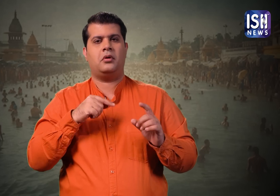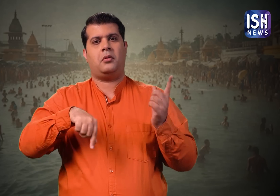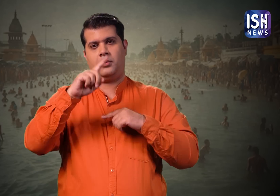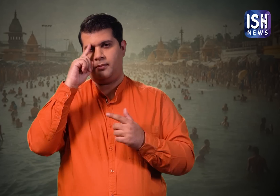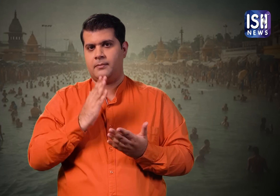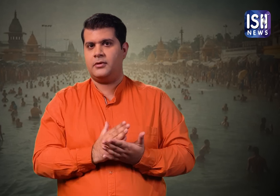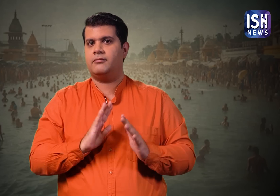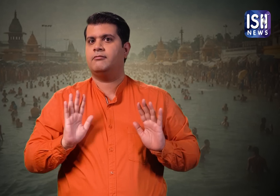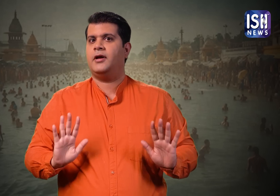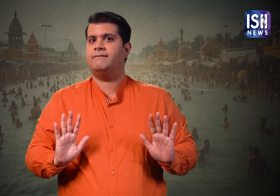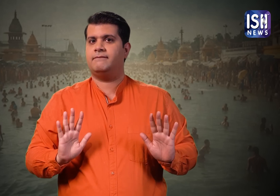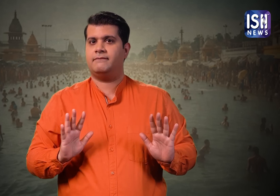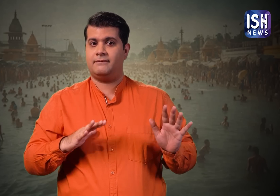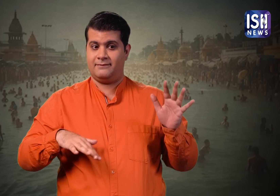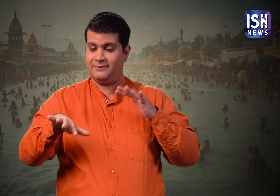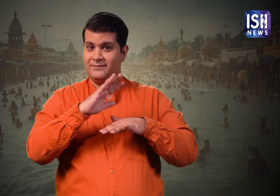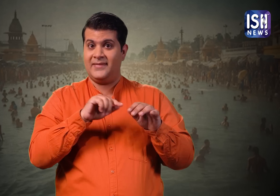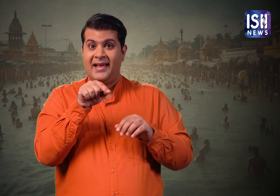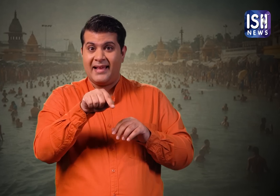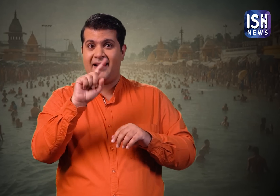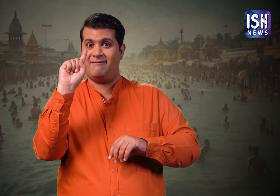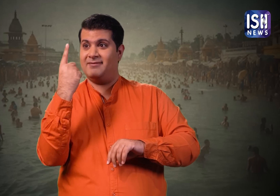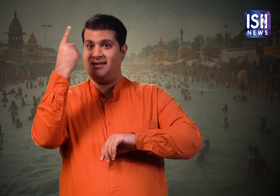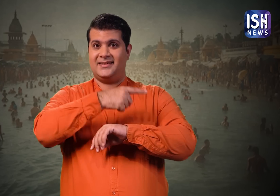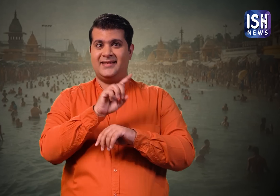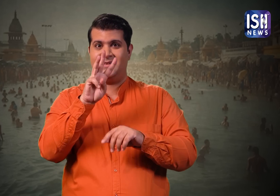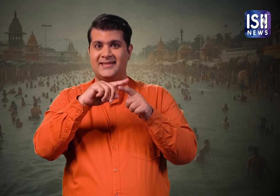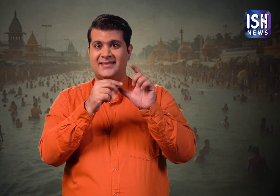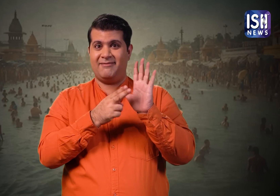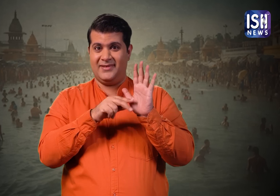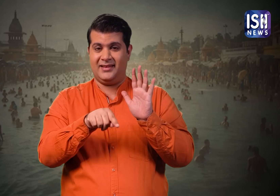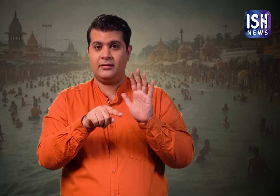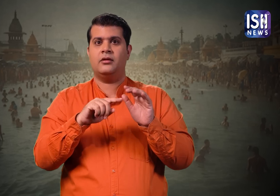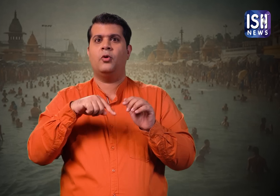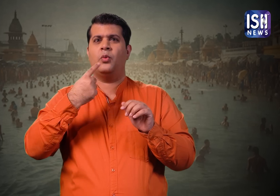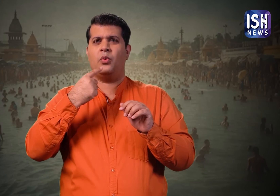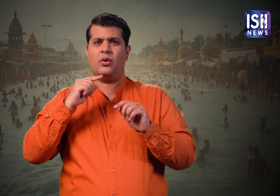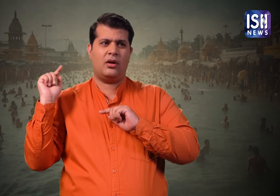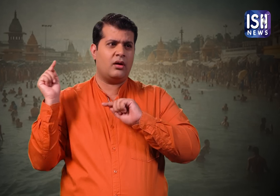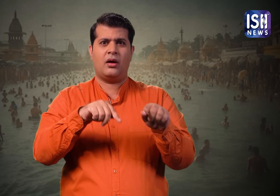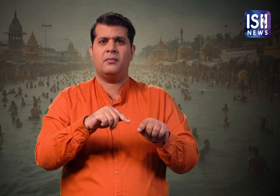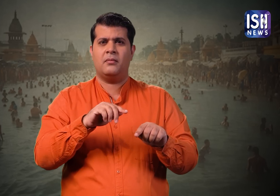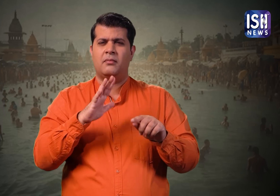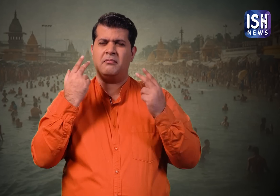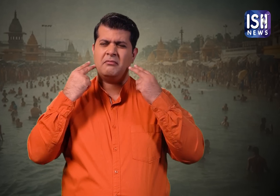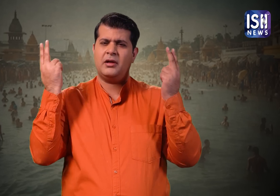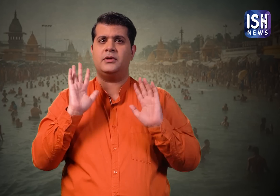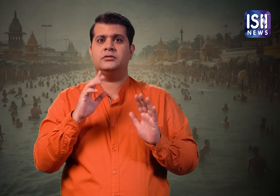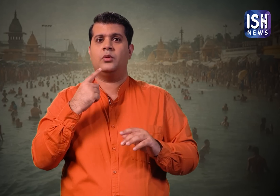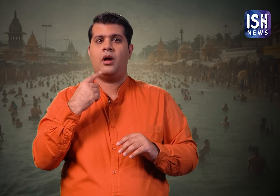This is what people believe. The first day of Kumbh Mela saw many popular faces like